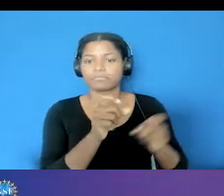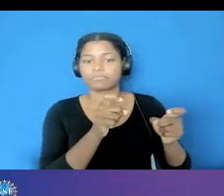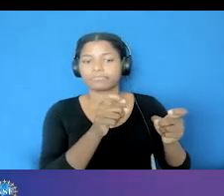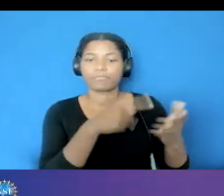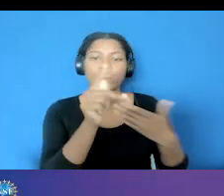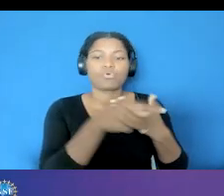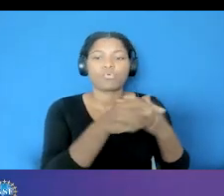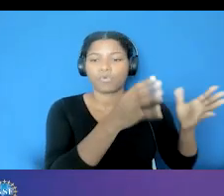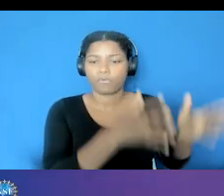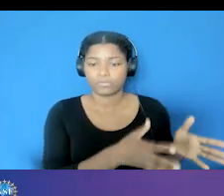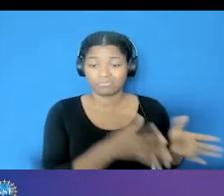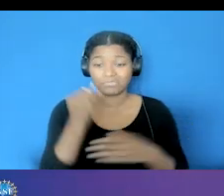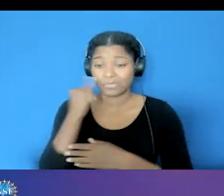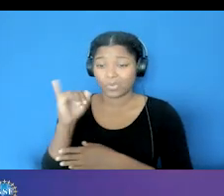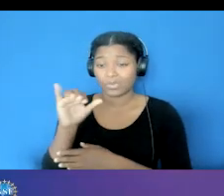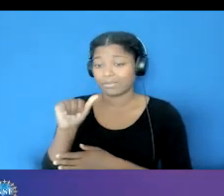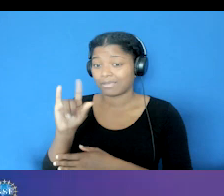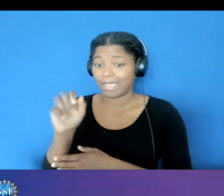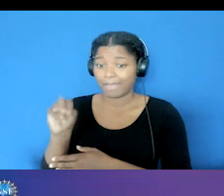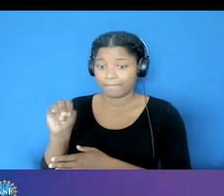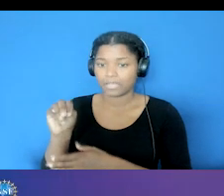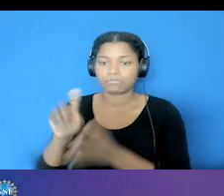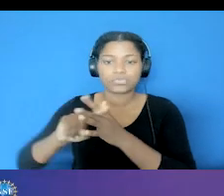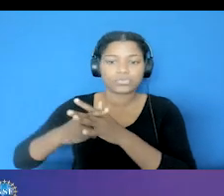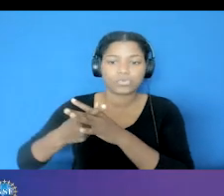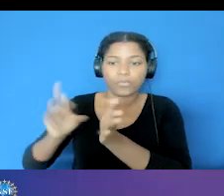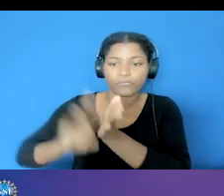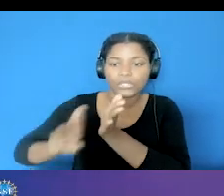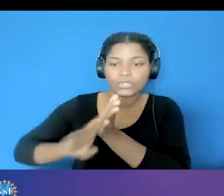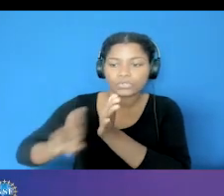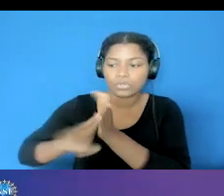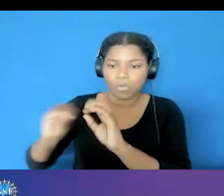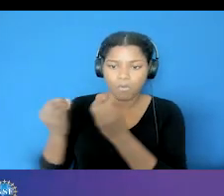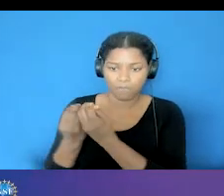If it's administrative, you start with your Sponsored Research Office, okay?